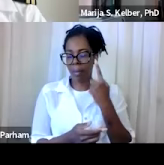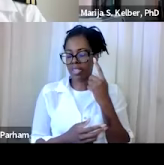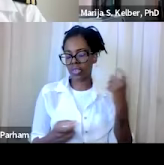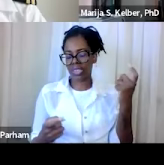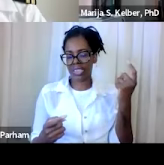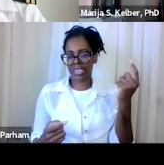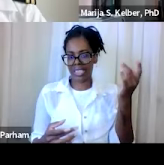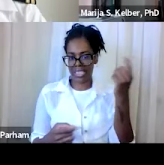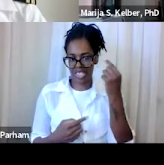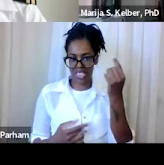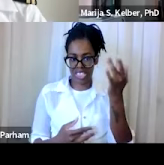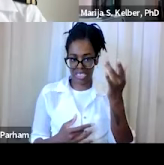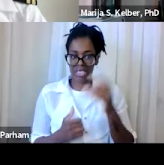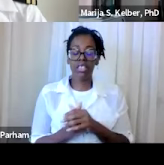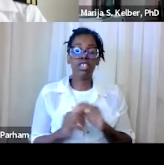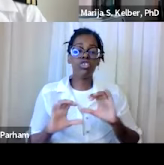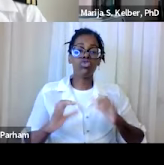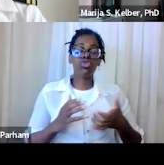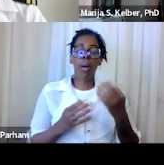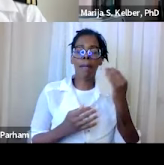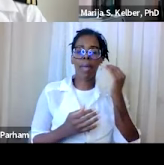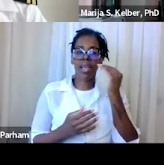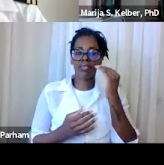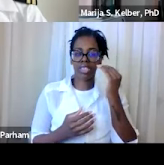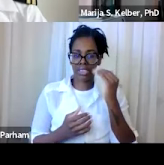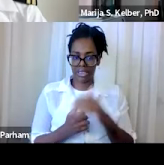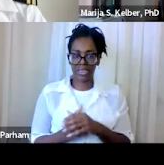group mindfulness, tailored dialectical behavioral therapy,